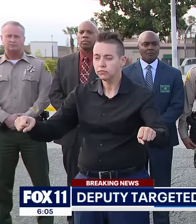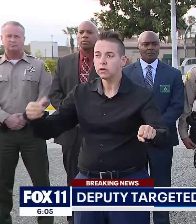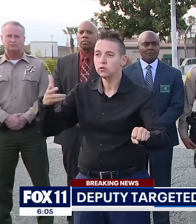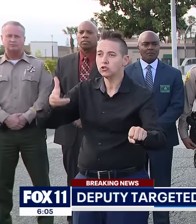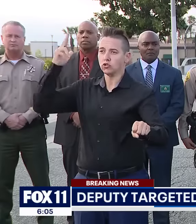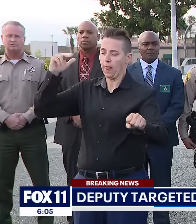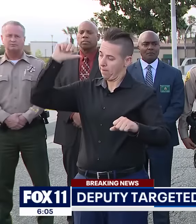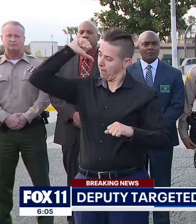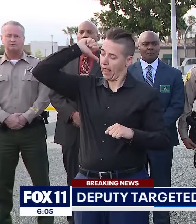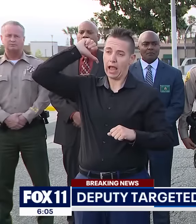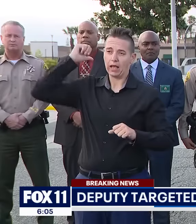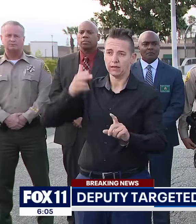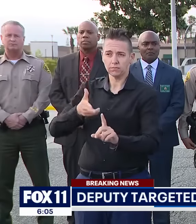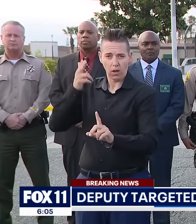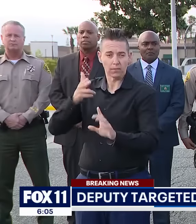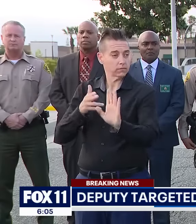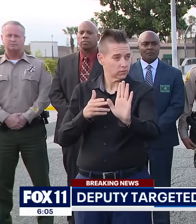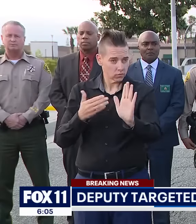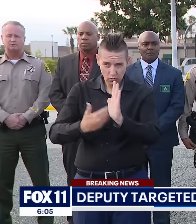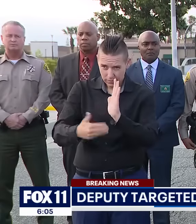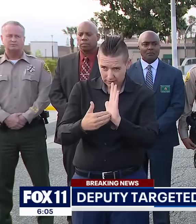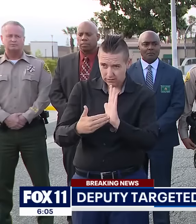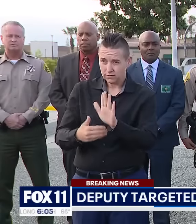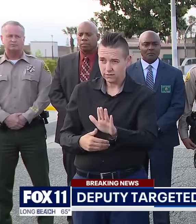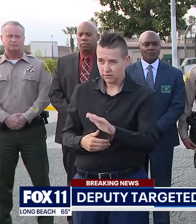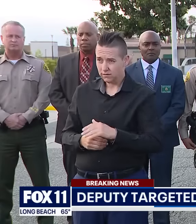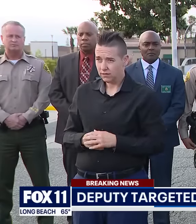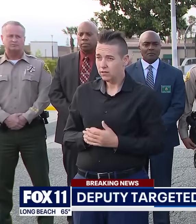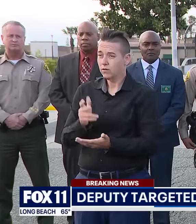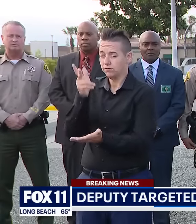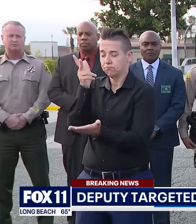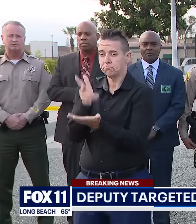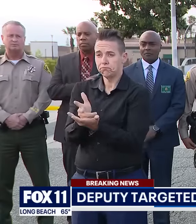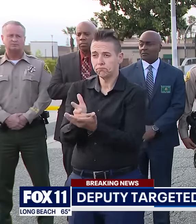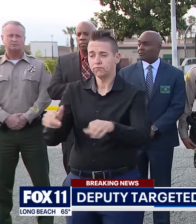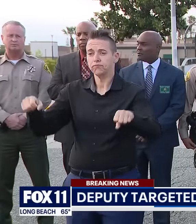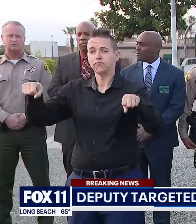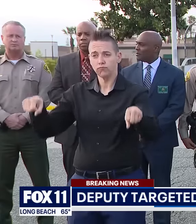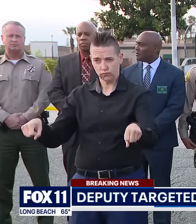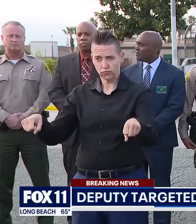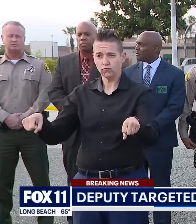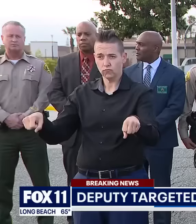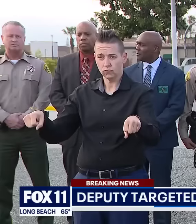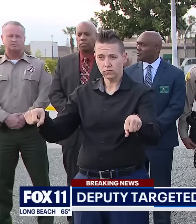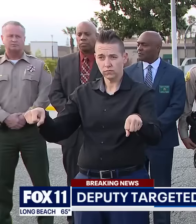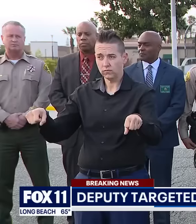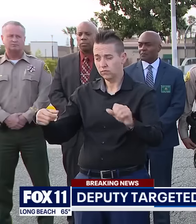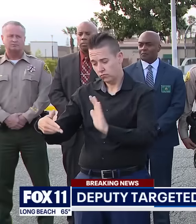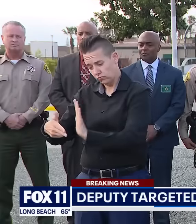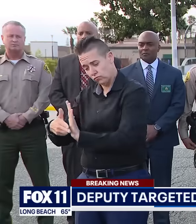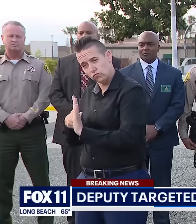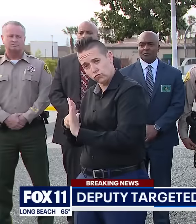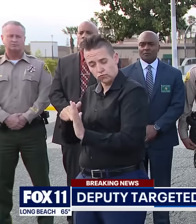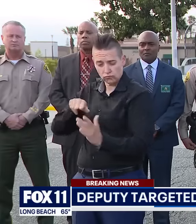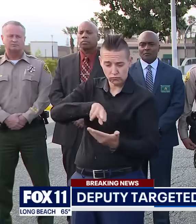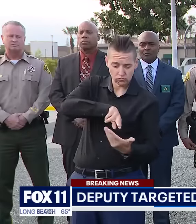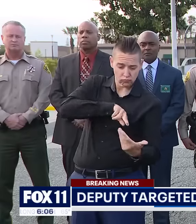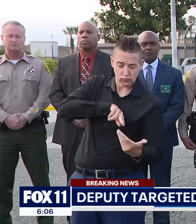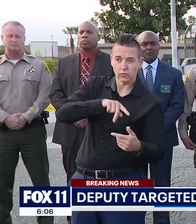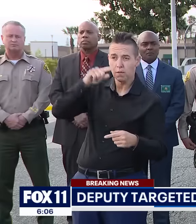Barranca Street at the intersection of East Garvey